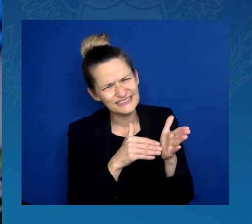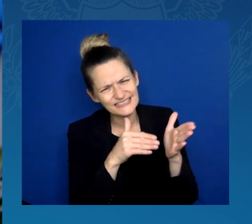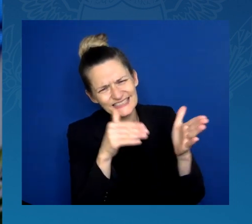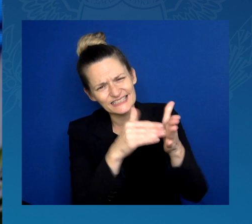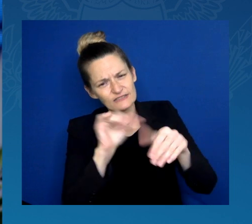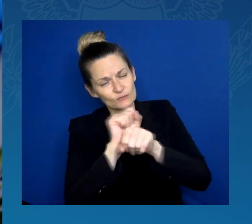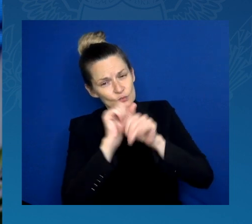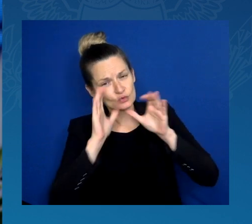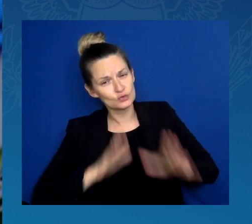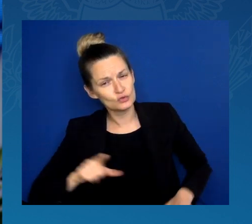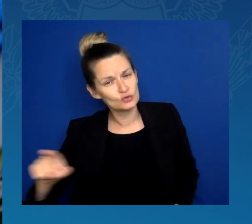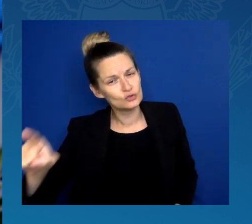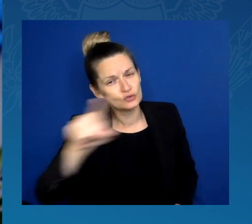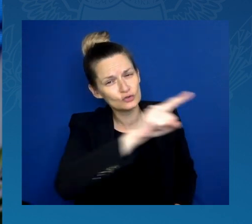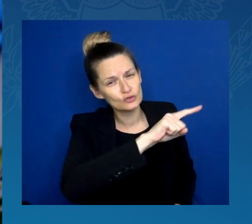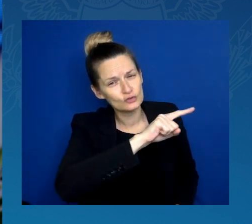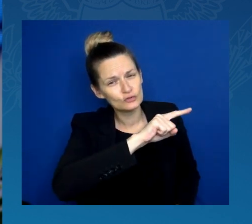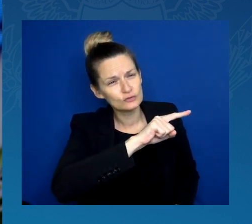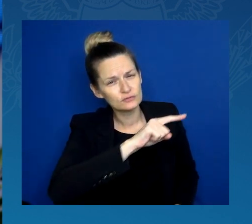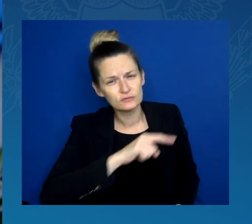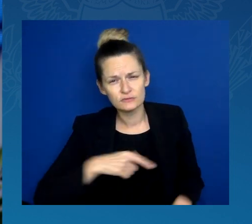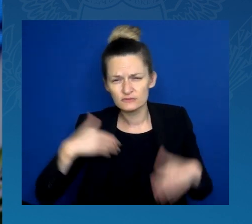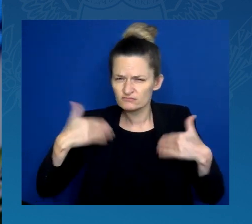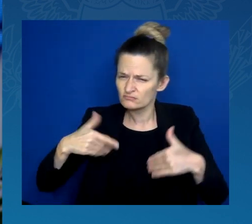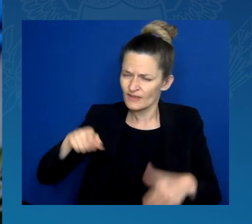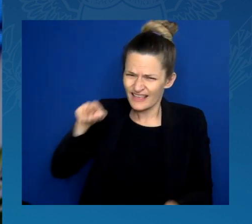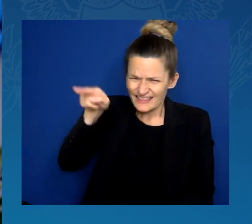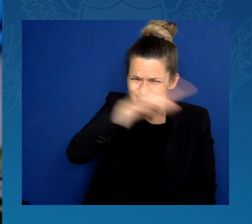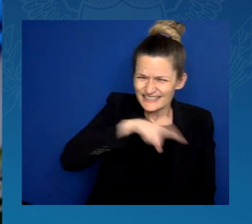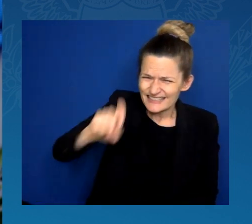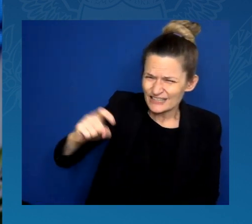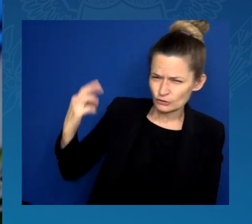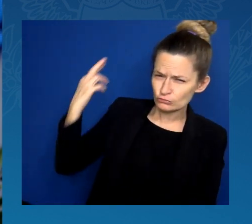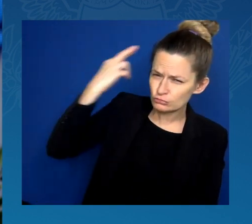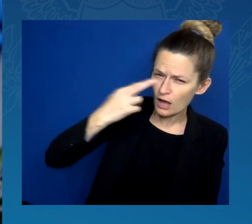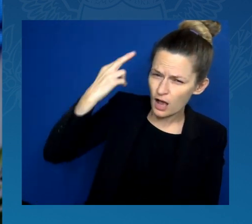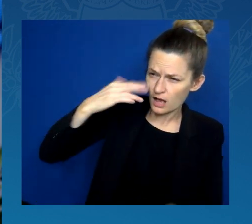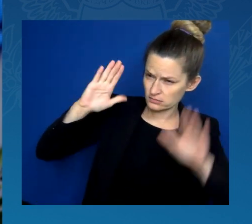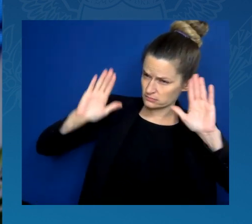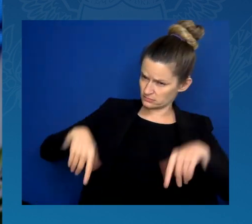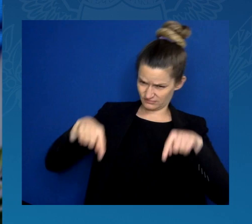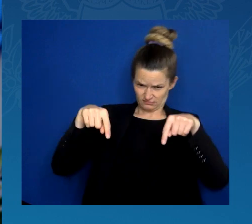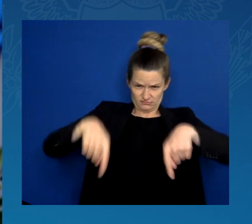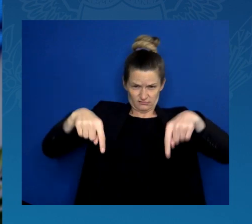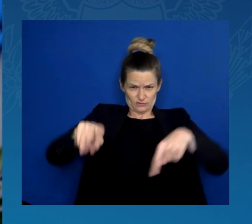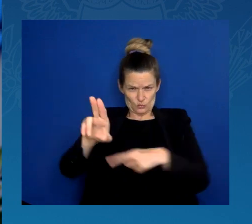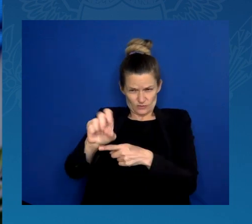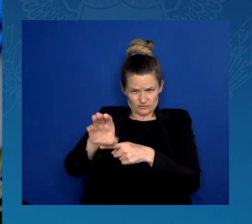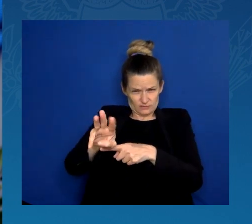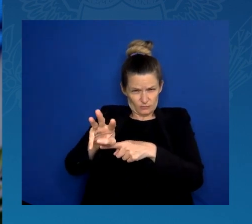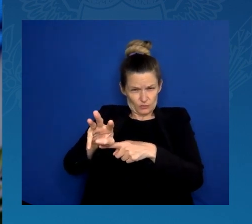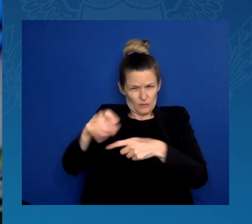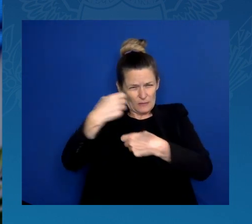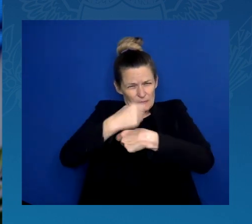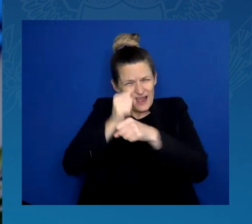you made it possible for millions of Americans to fight for their rights and their benefits,